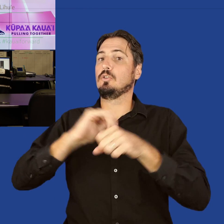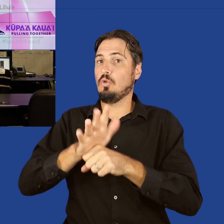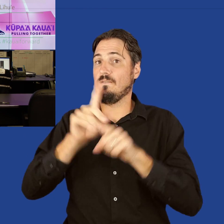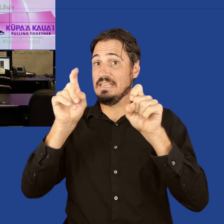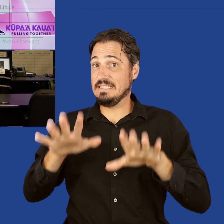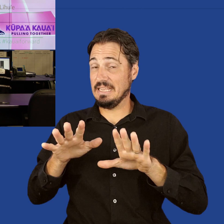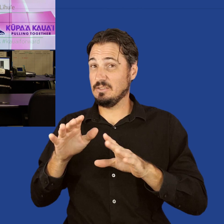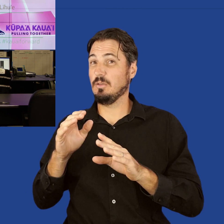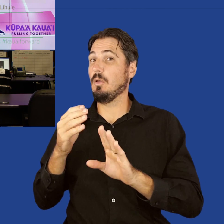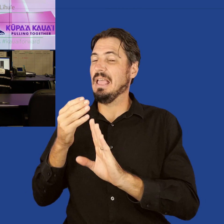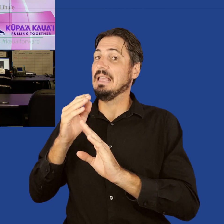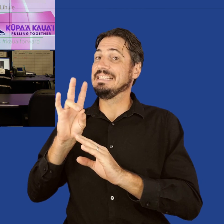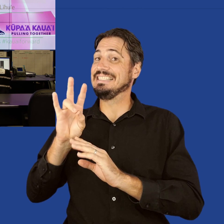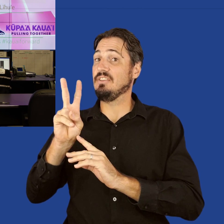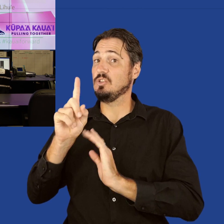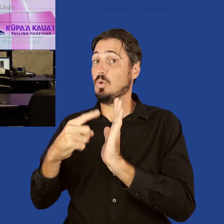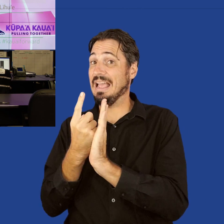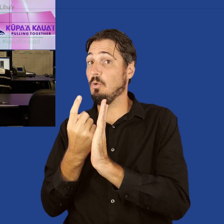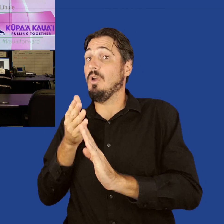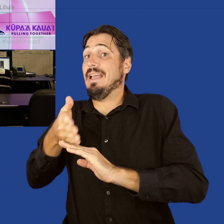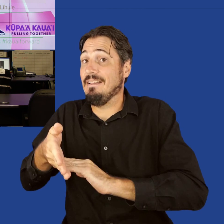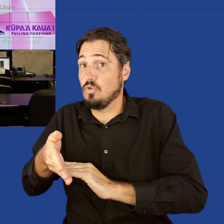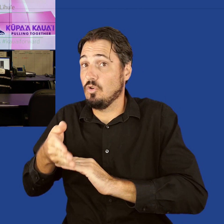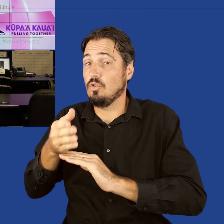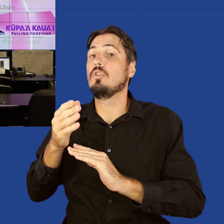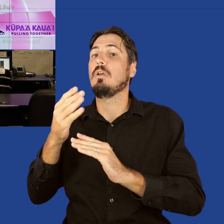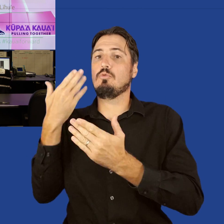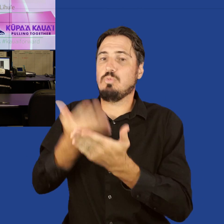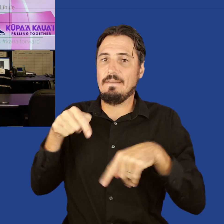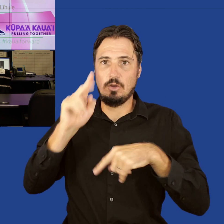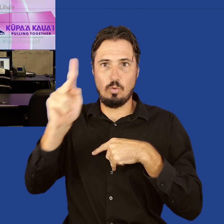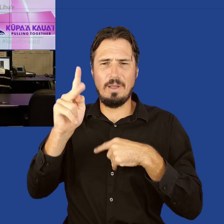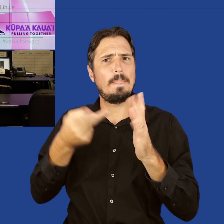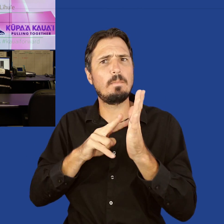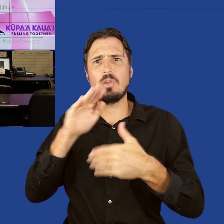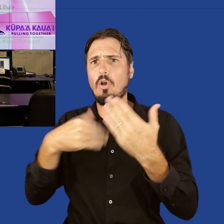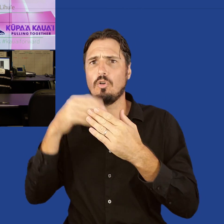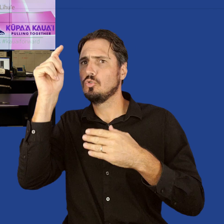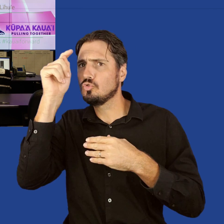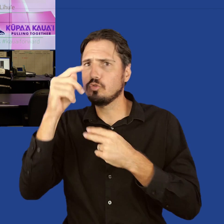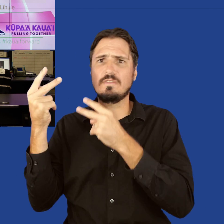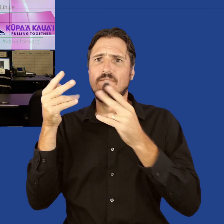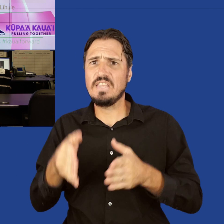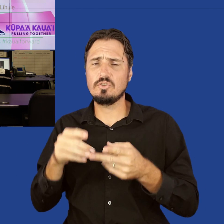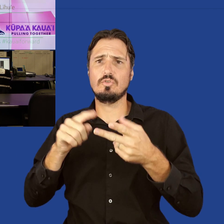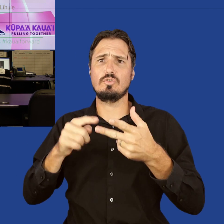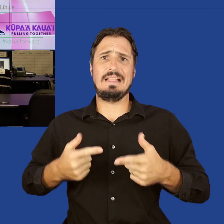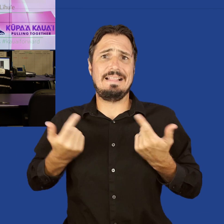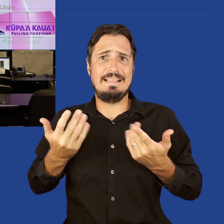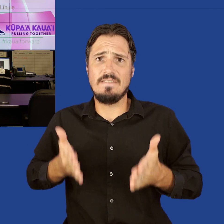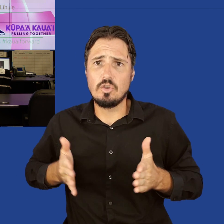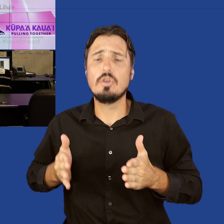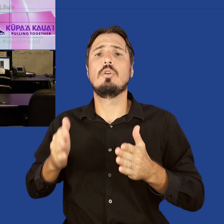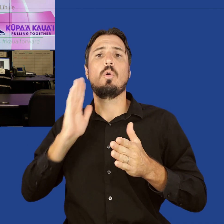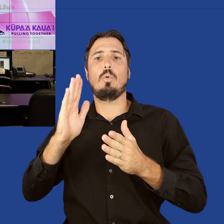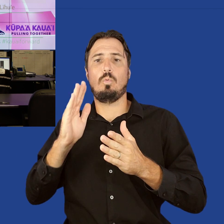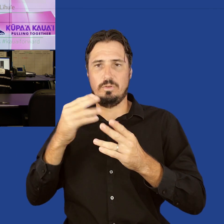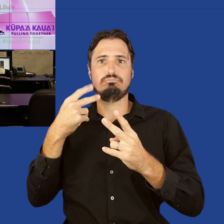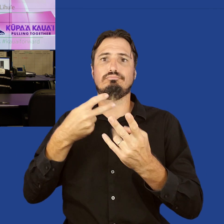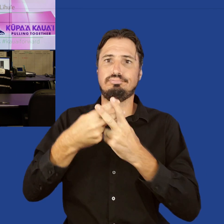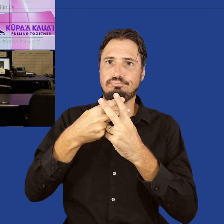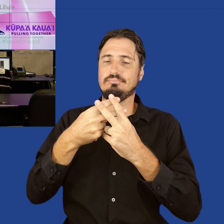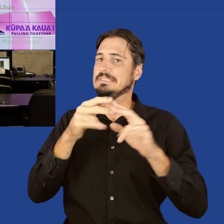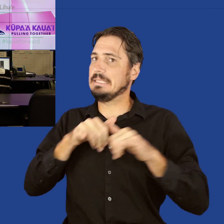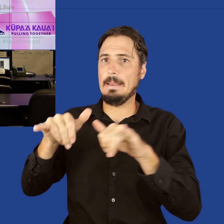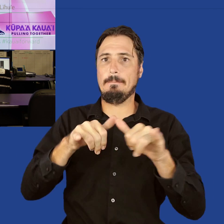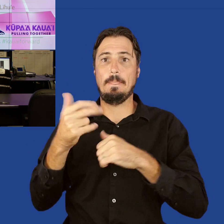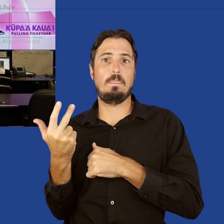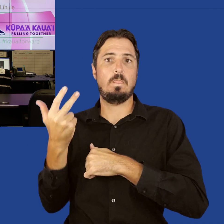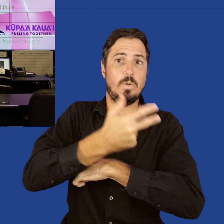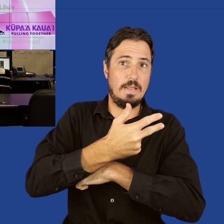This means all incoming travelers, local residents and tourists, would be treated equally, and would quarantine for a minimum of three days before they have the opportunity to take a rapid